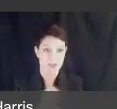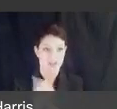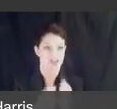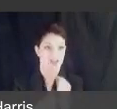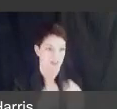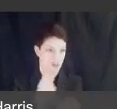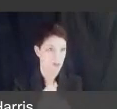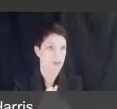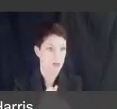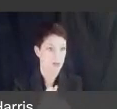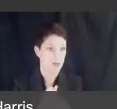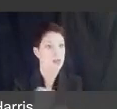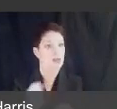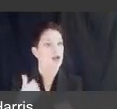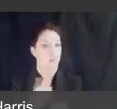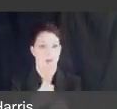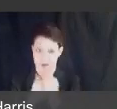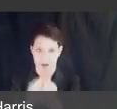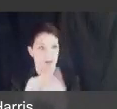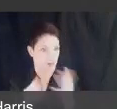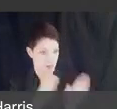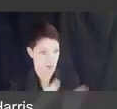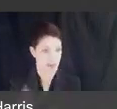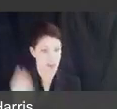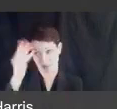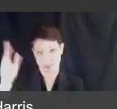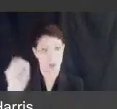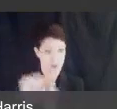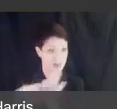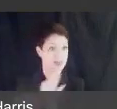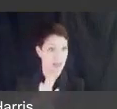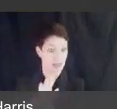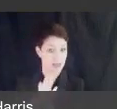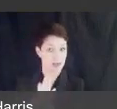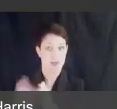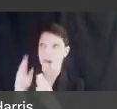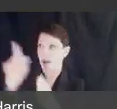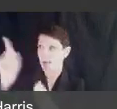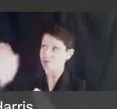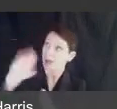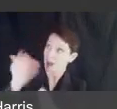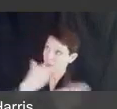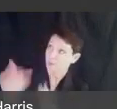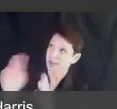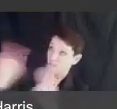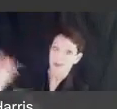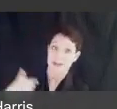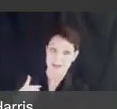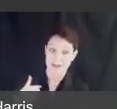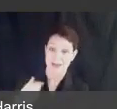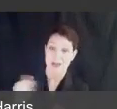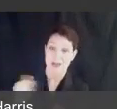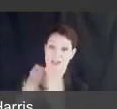and we have conveyed to the state that our plans are ready. We have stood up facilities. All four